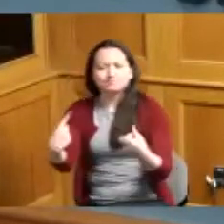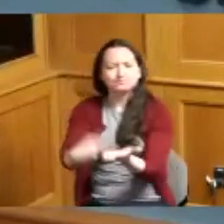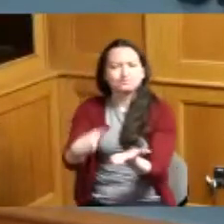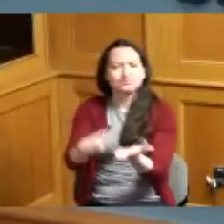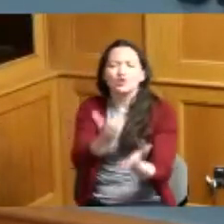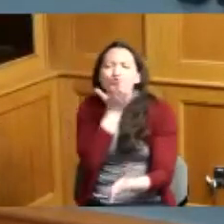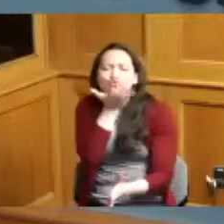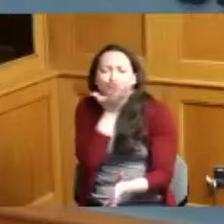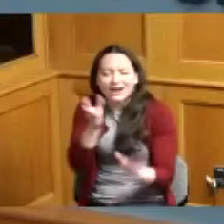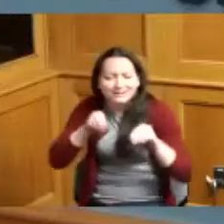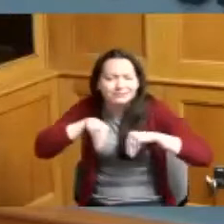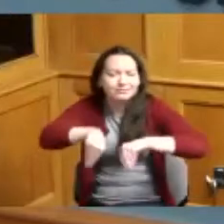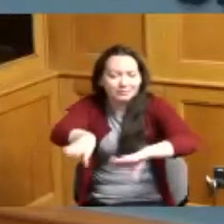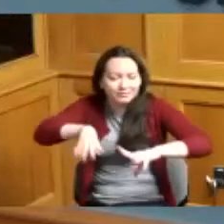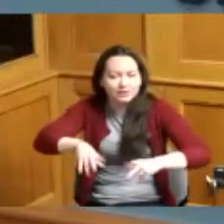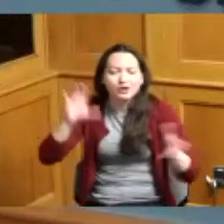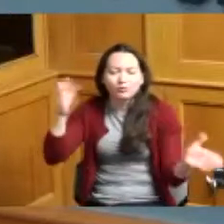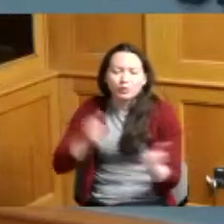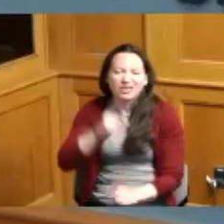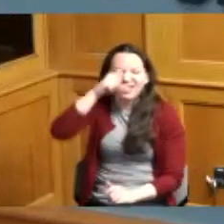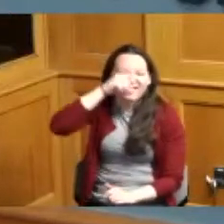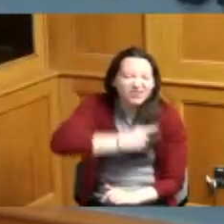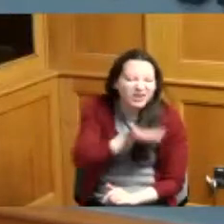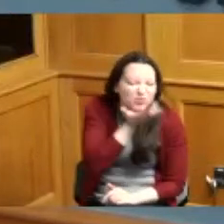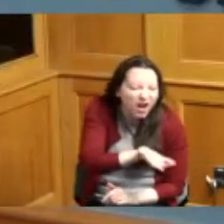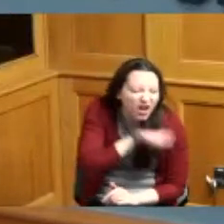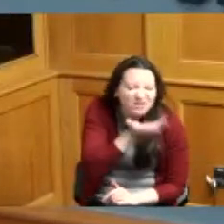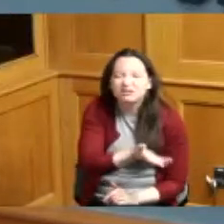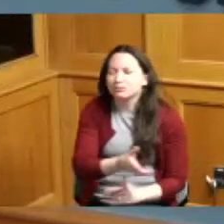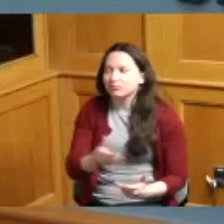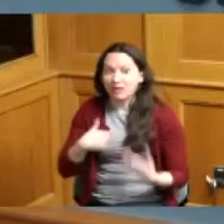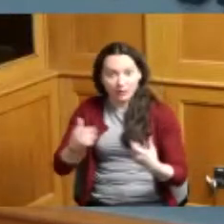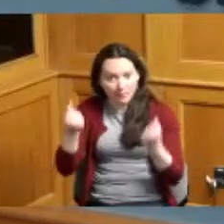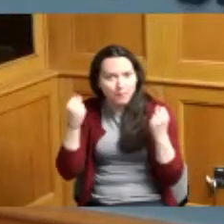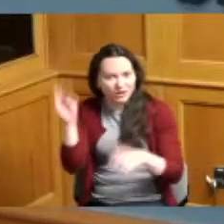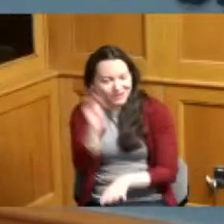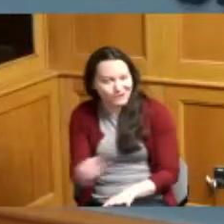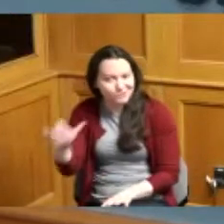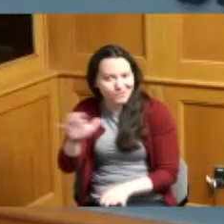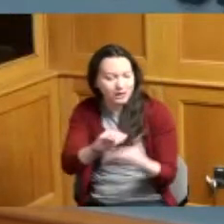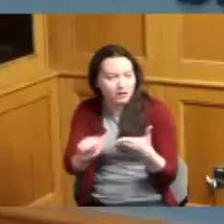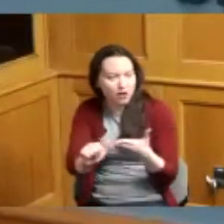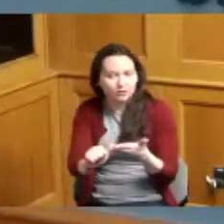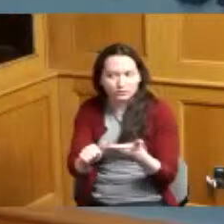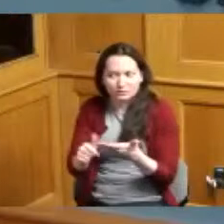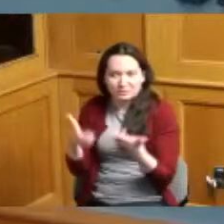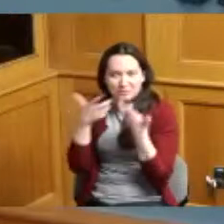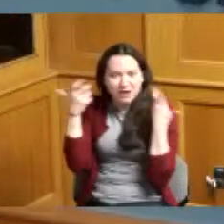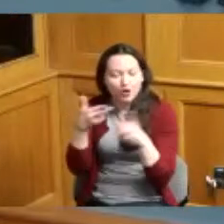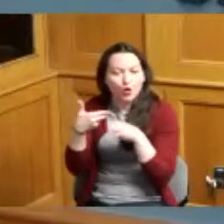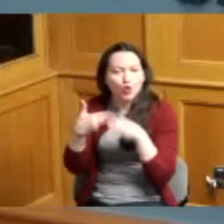down versus astro turf we've got a multi-million dollar franchise player called Joe Burrow